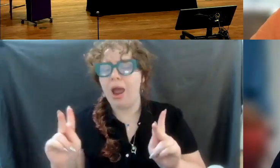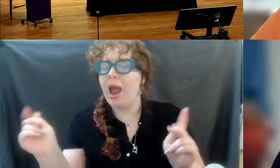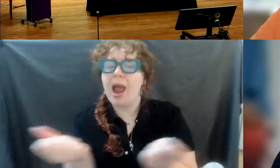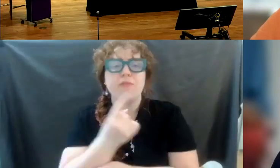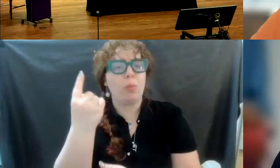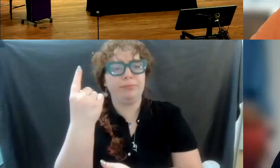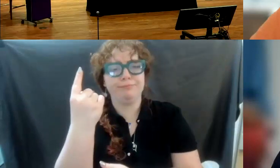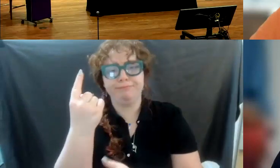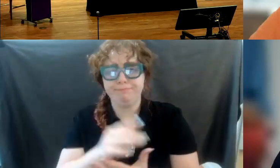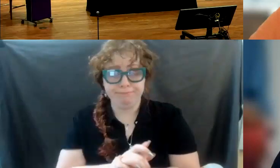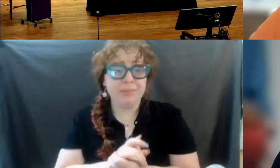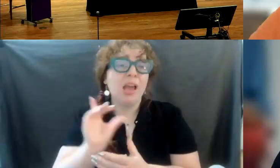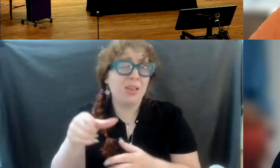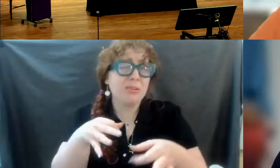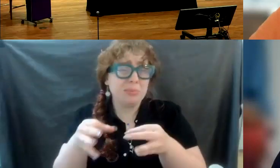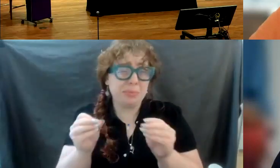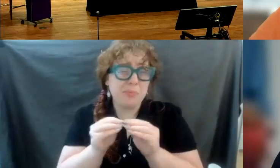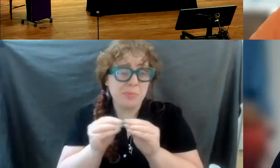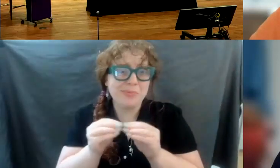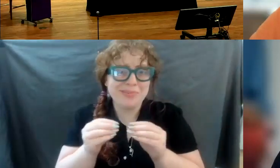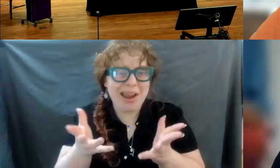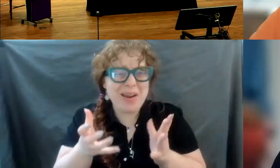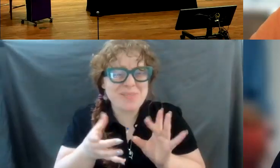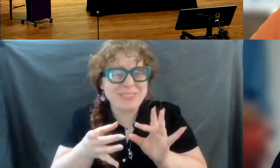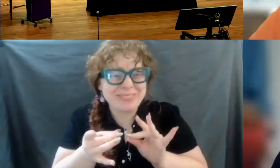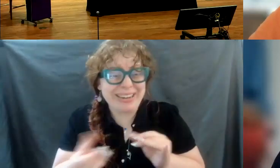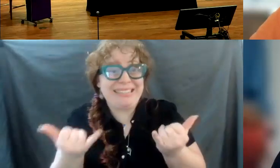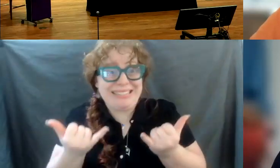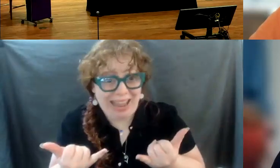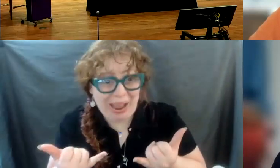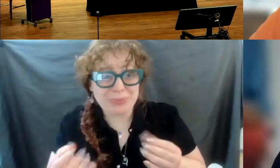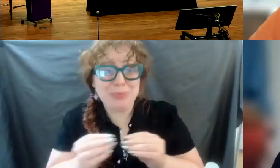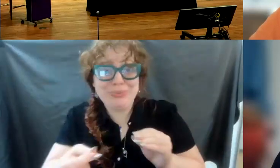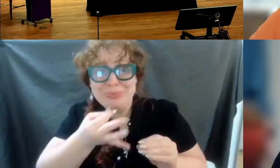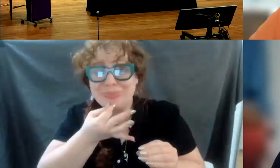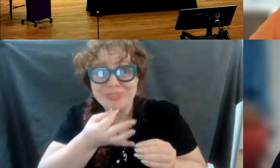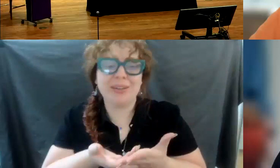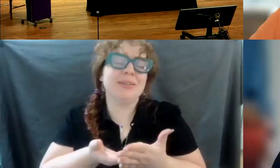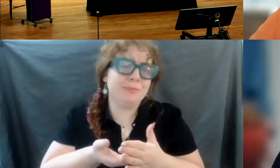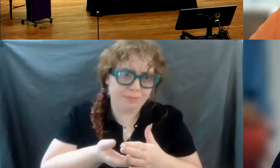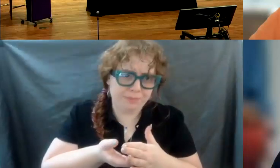later in the panel, But I'm eager to bring it up now. A lot of times when people talk about public safety,